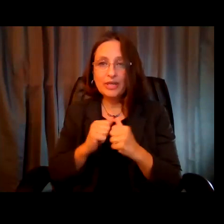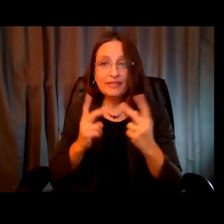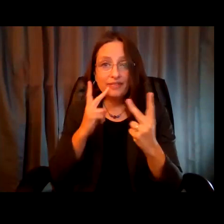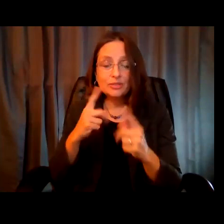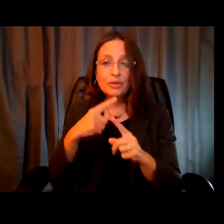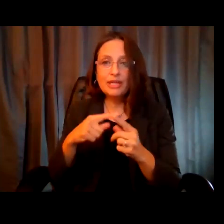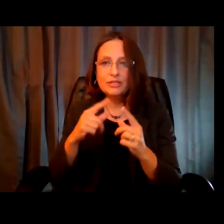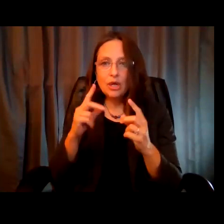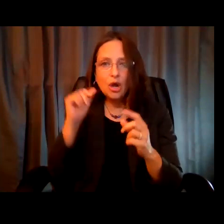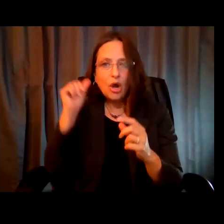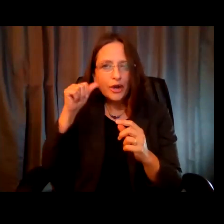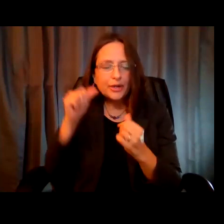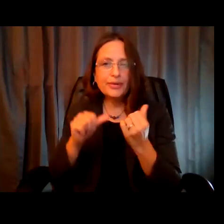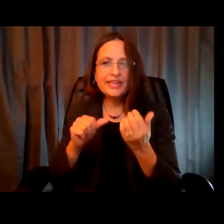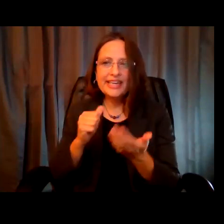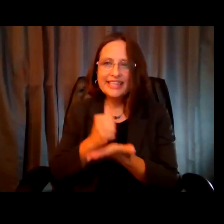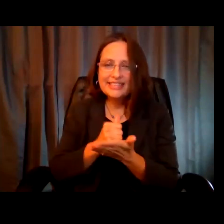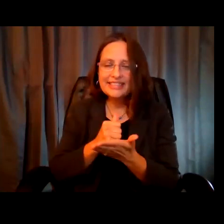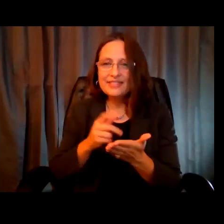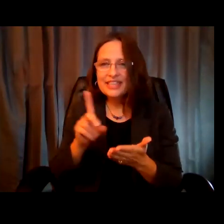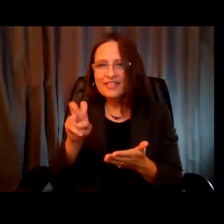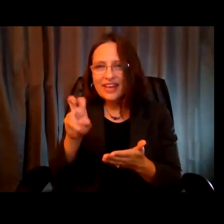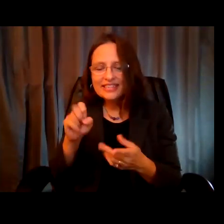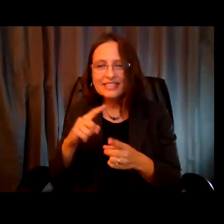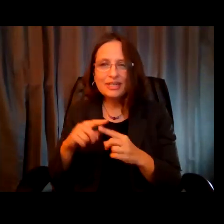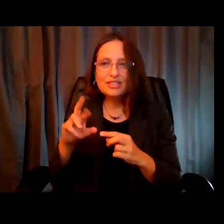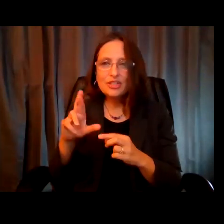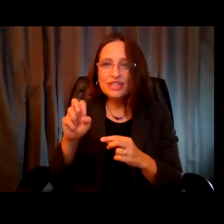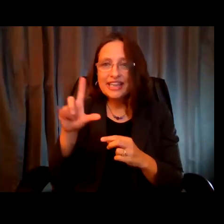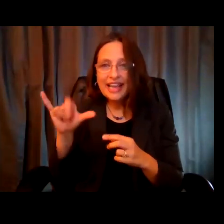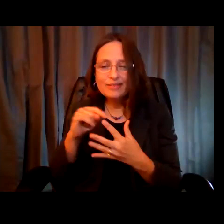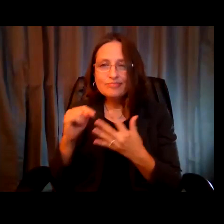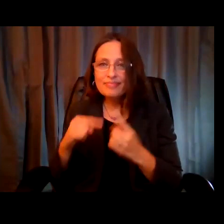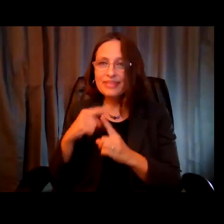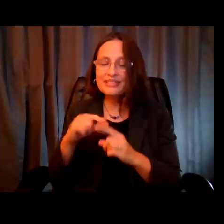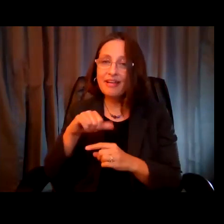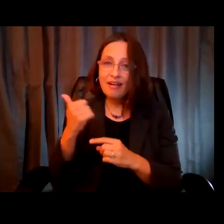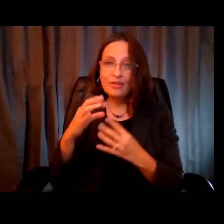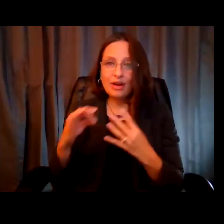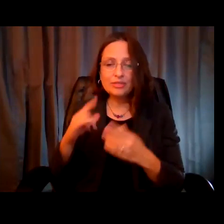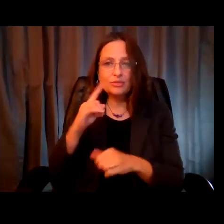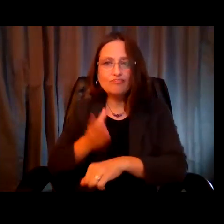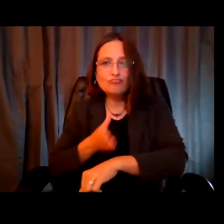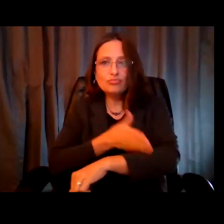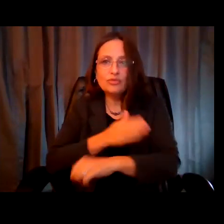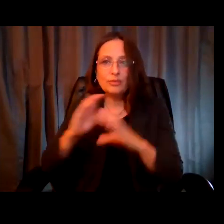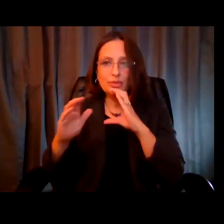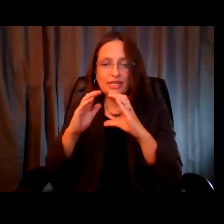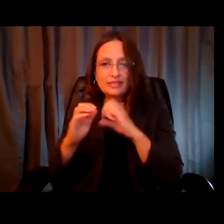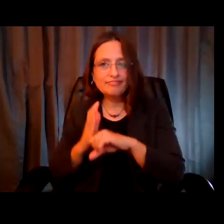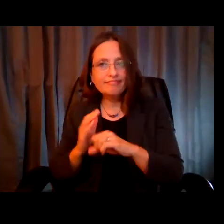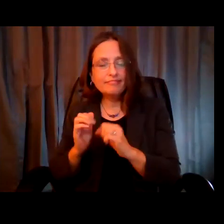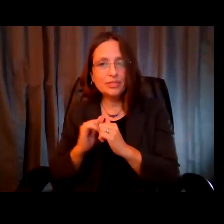to focus on the point of care. There's a lot published on system care and we will include